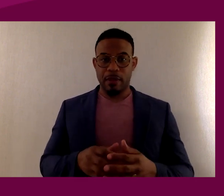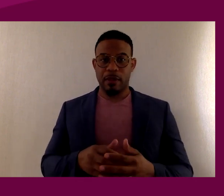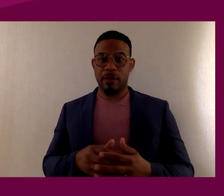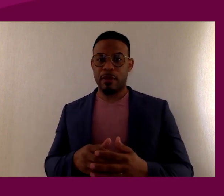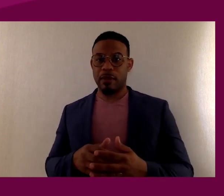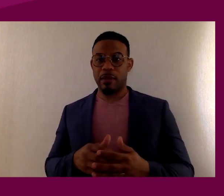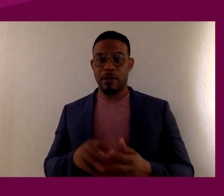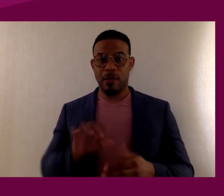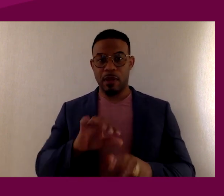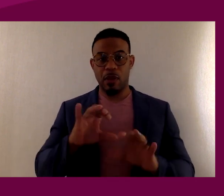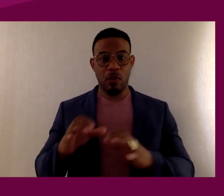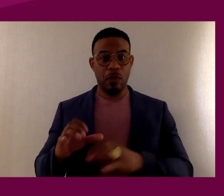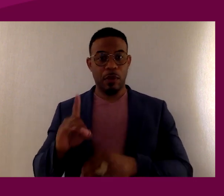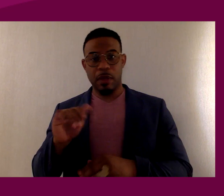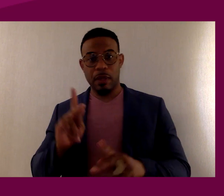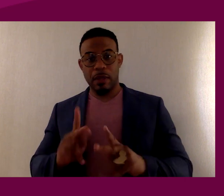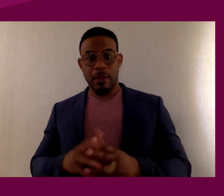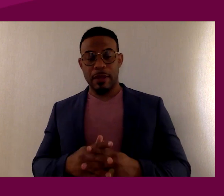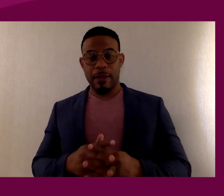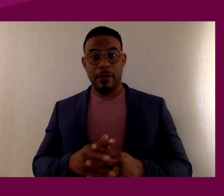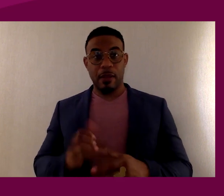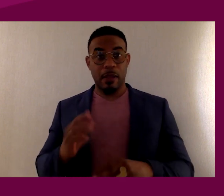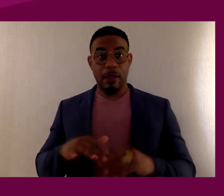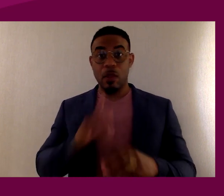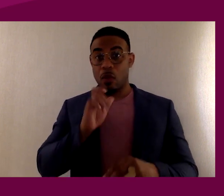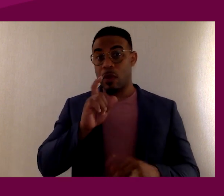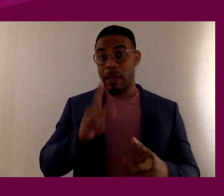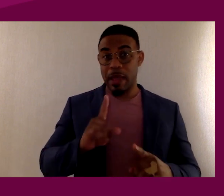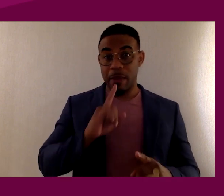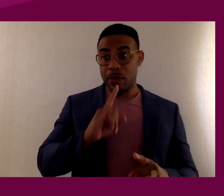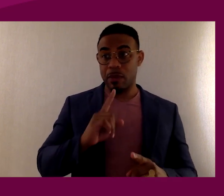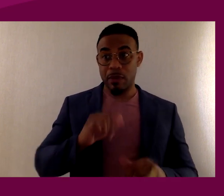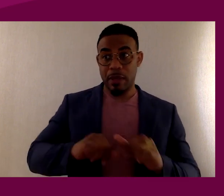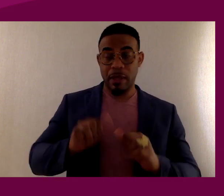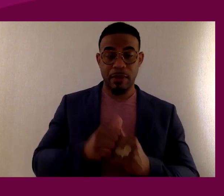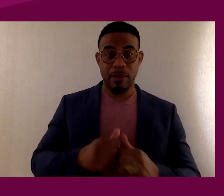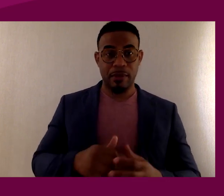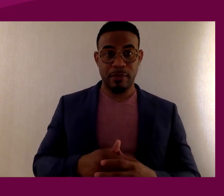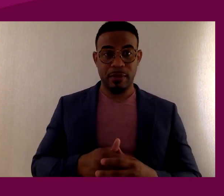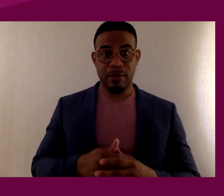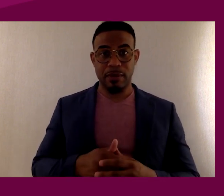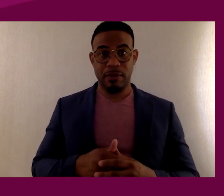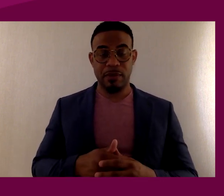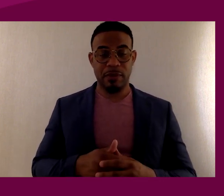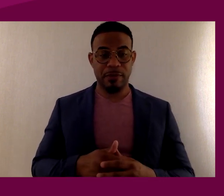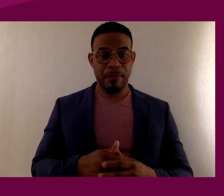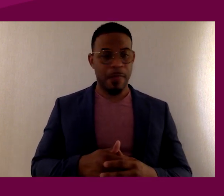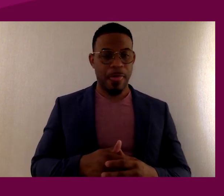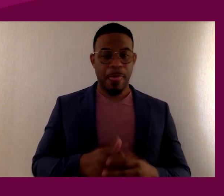hard to find that, find other groups of disabled people other than who you happen to hang with.